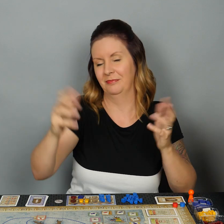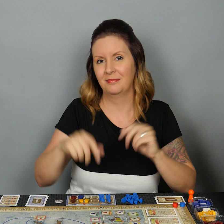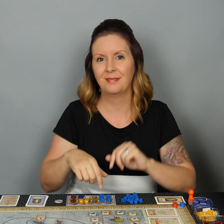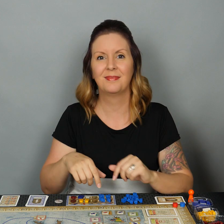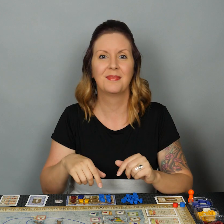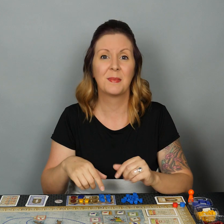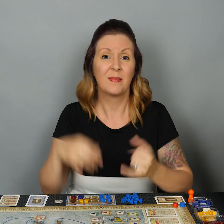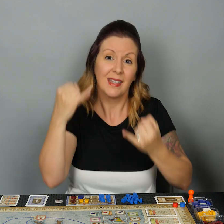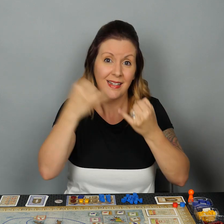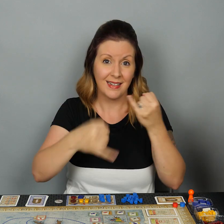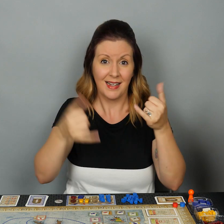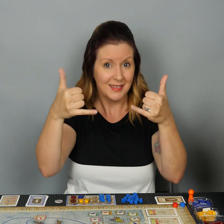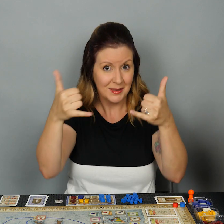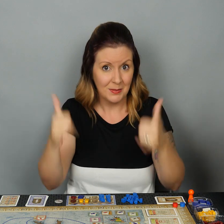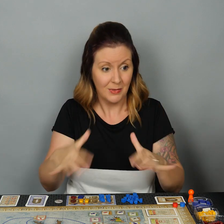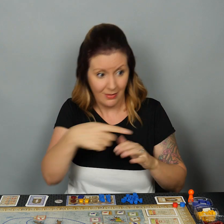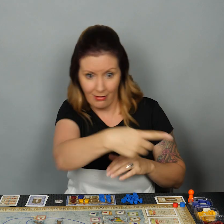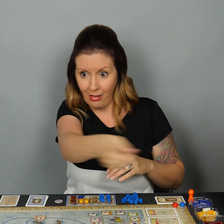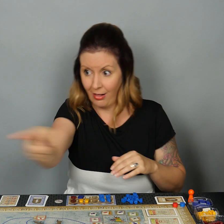It’s up to you who goes first.